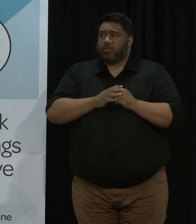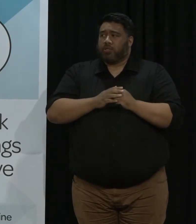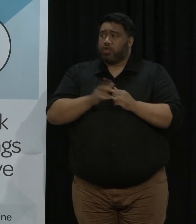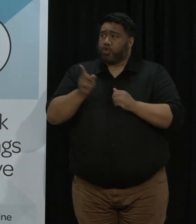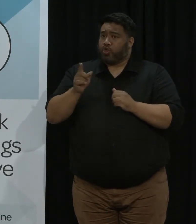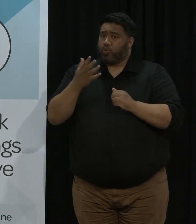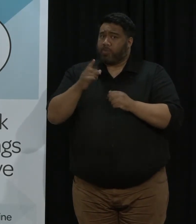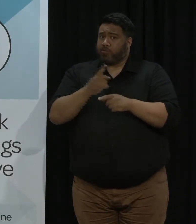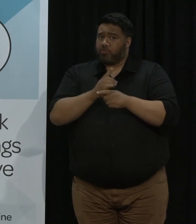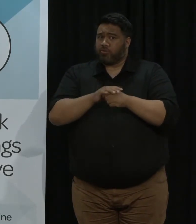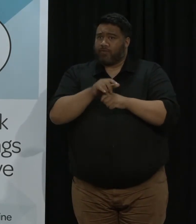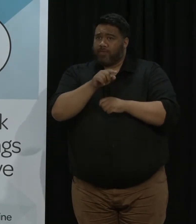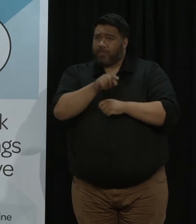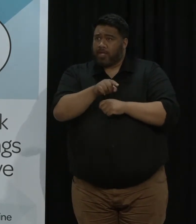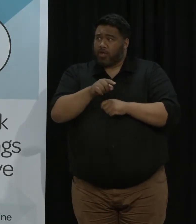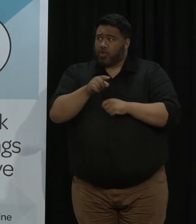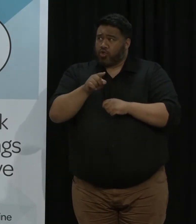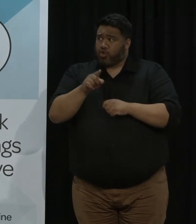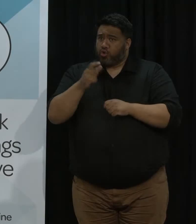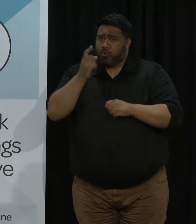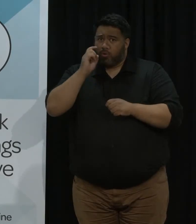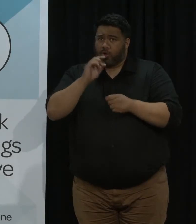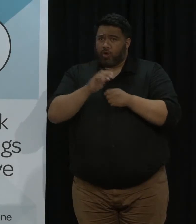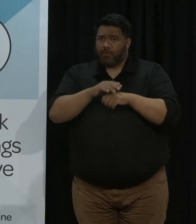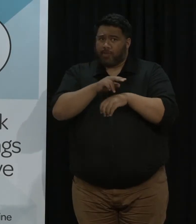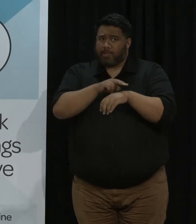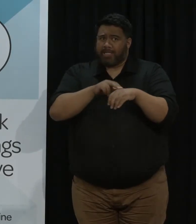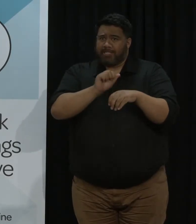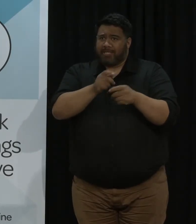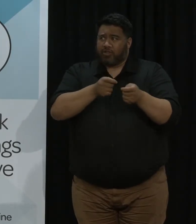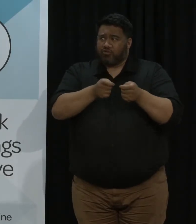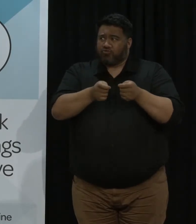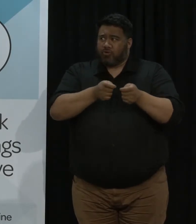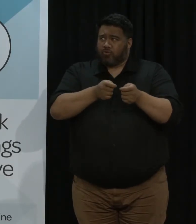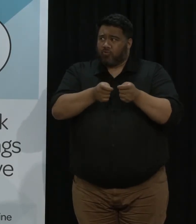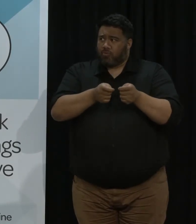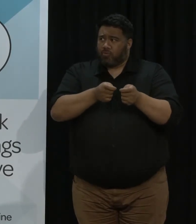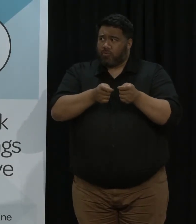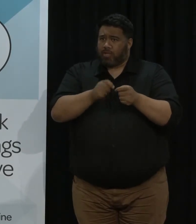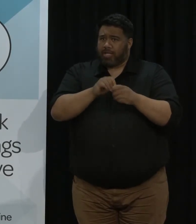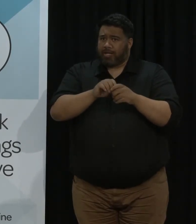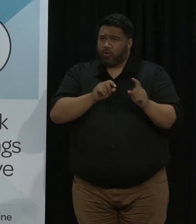the fatal shooting today, have you spoken to police about this